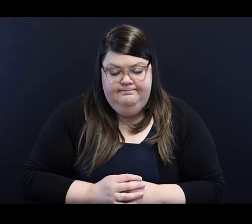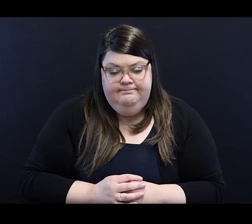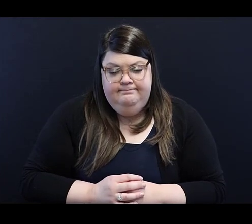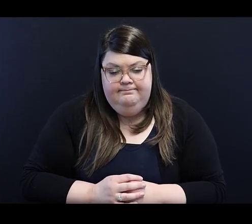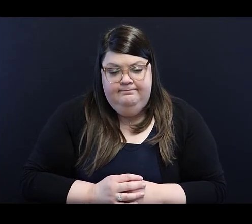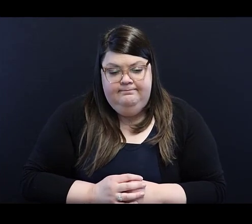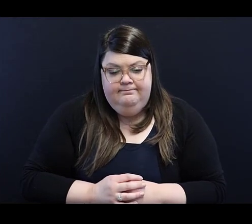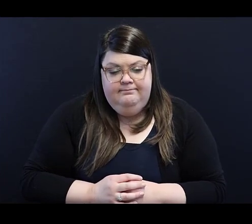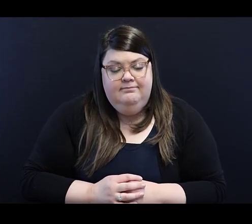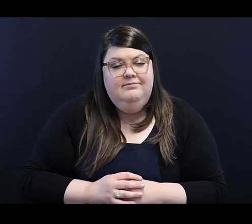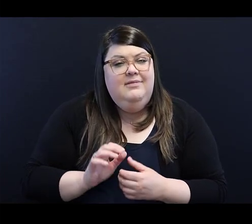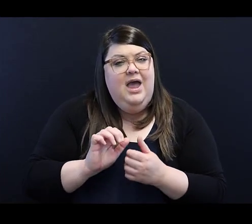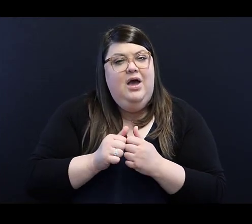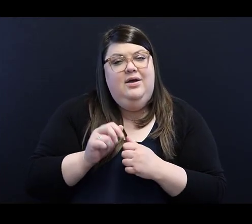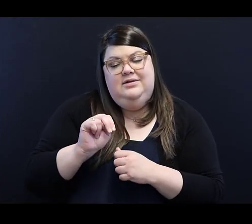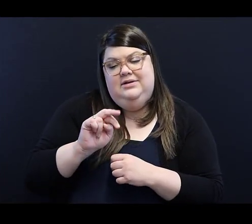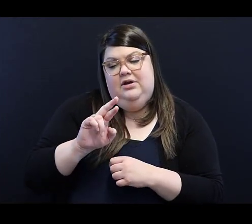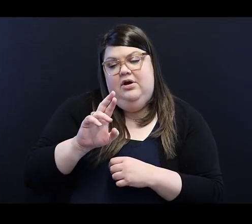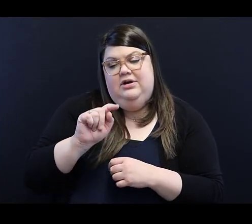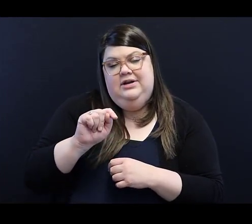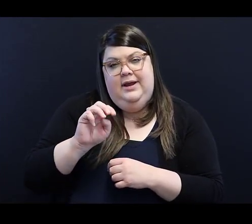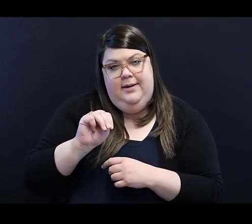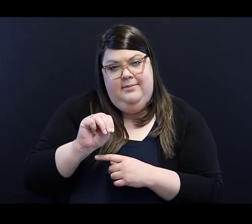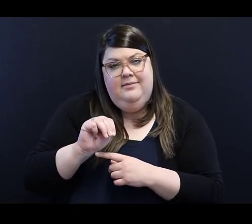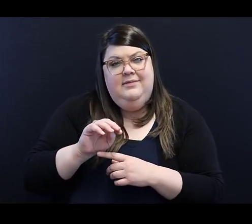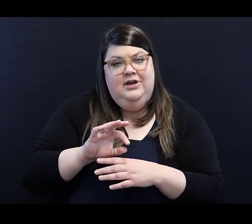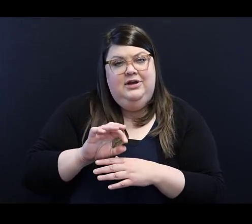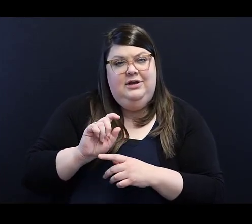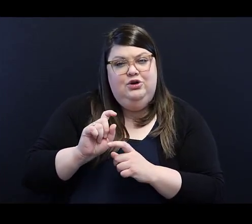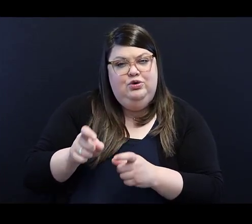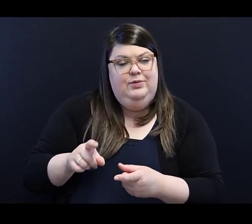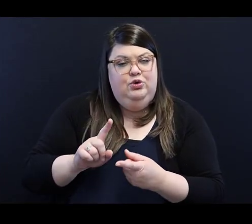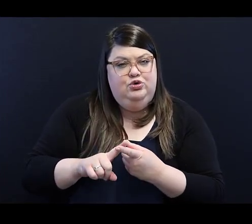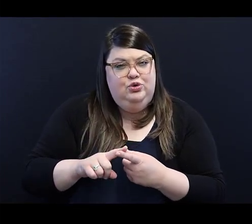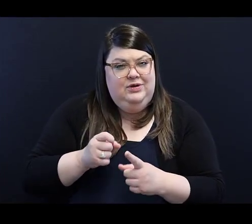How does the NCRTM contribute to the impact of grantee projects?